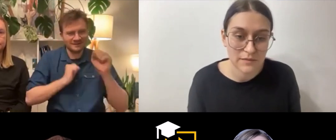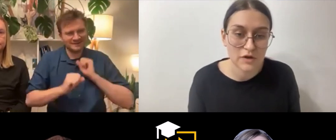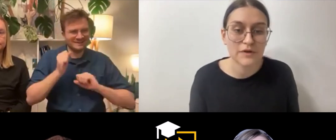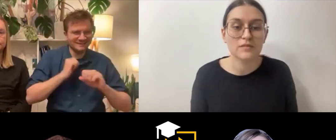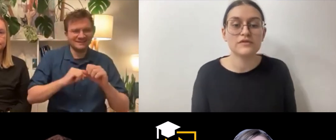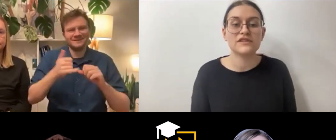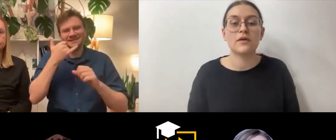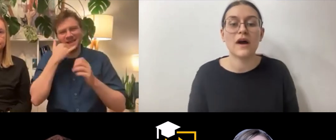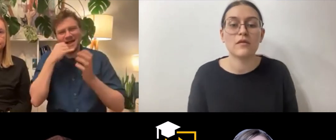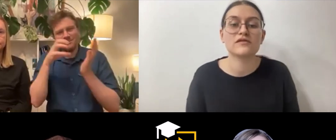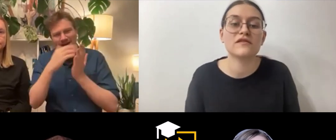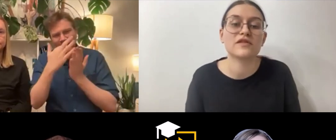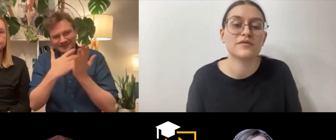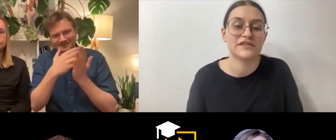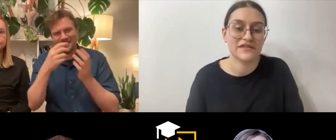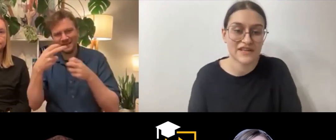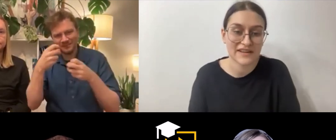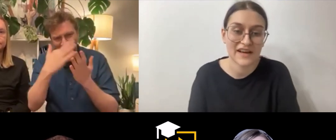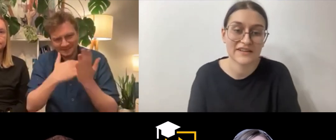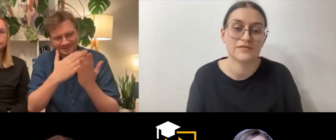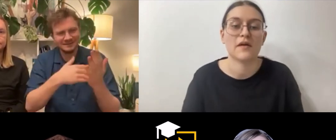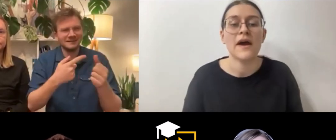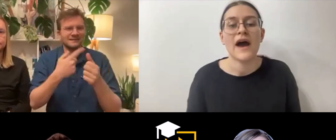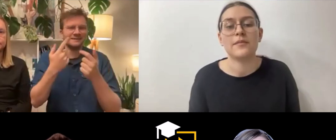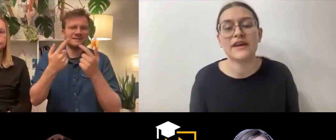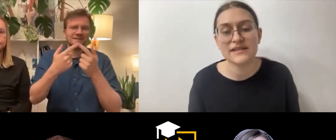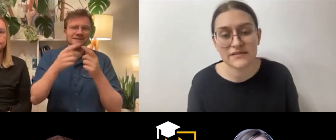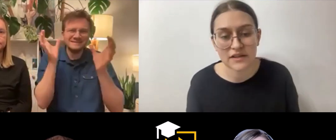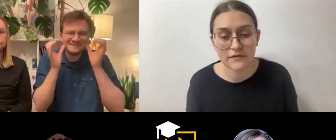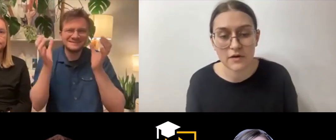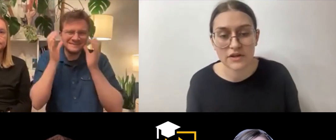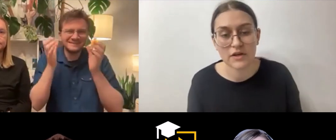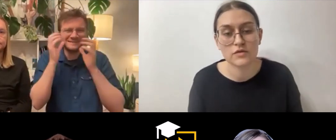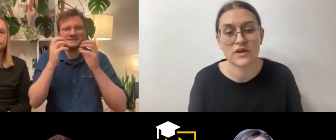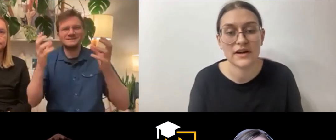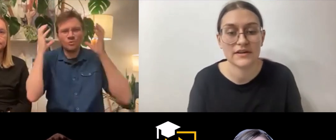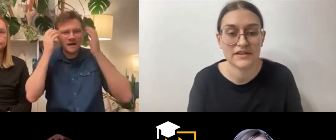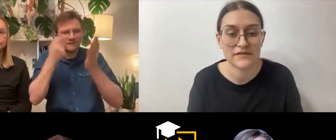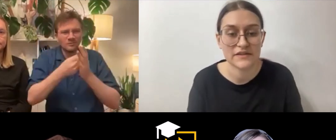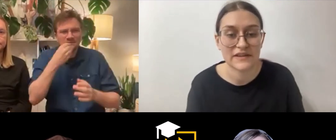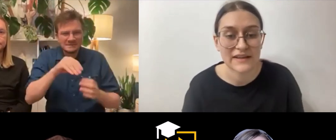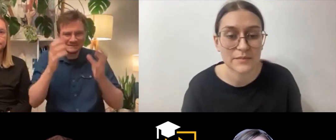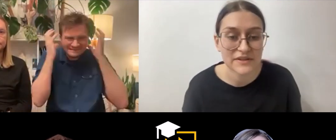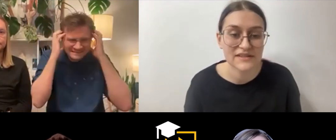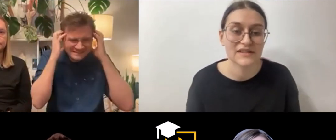I started practising. I also had an app that displayed subtitles.